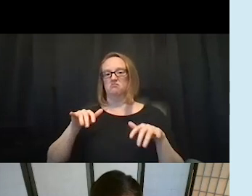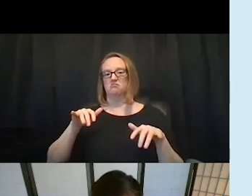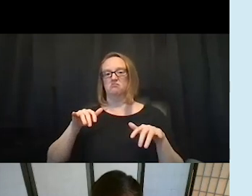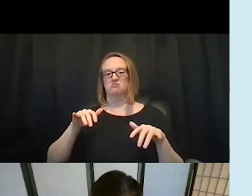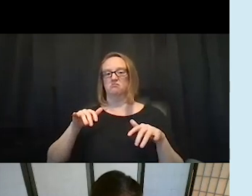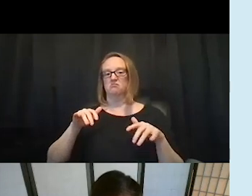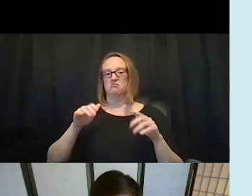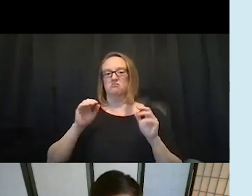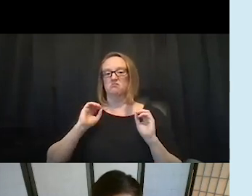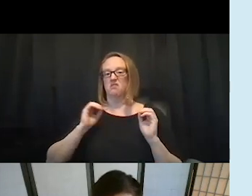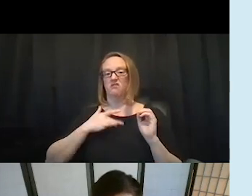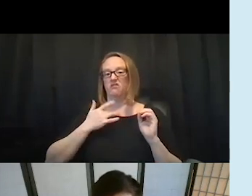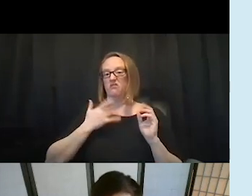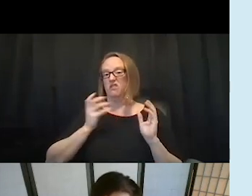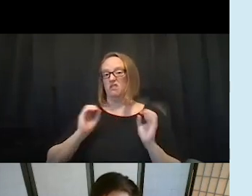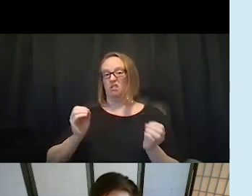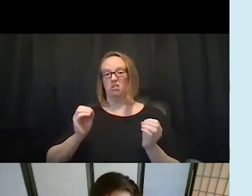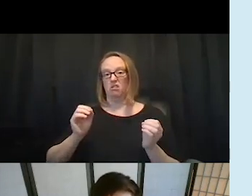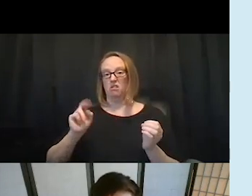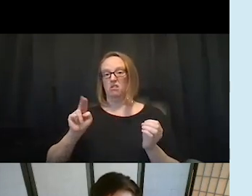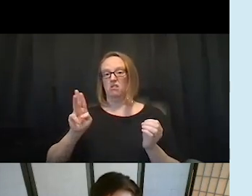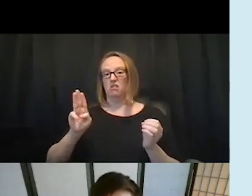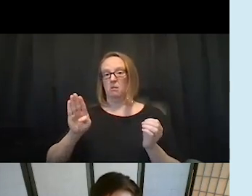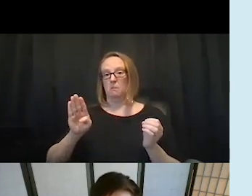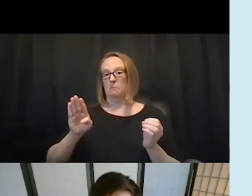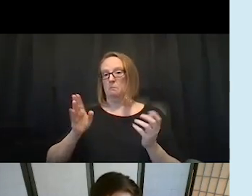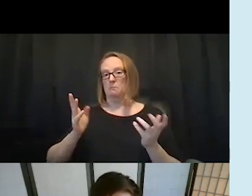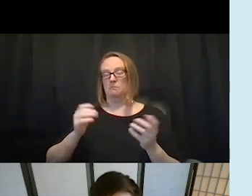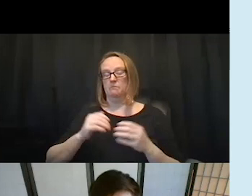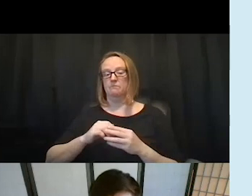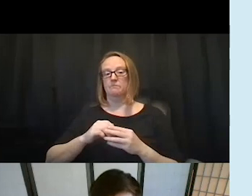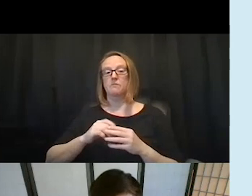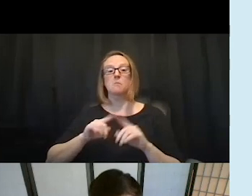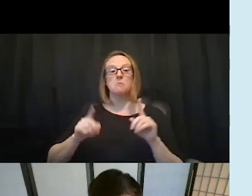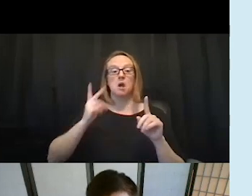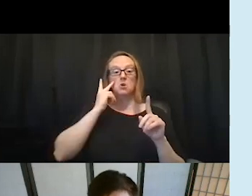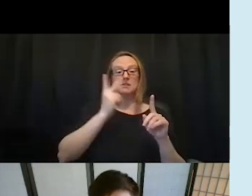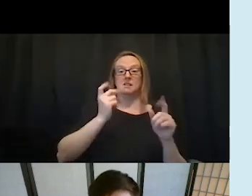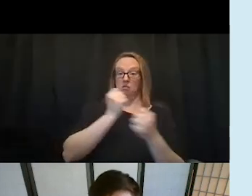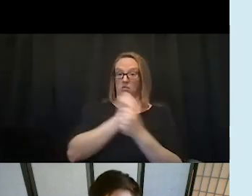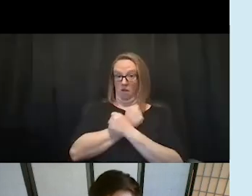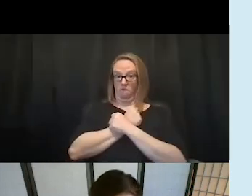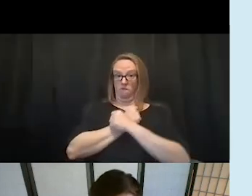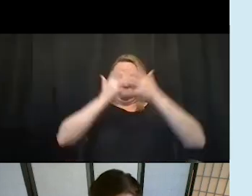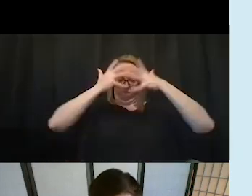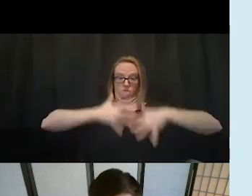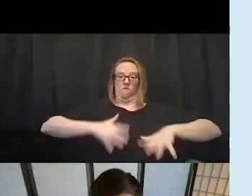sensation throughout the body. Whereas if you look at the sensation of love, it is a bright yellow in